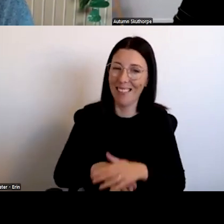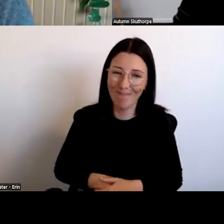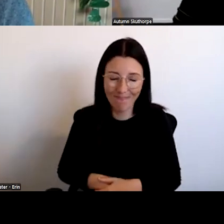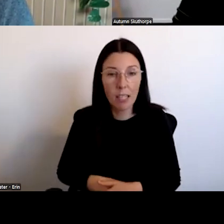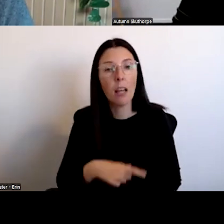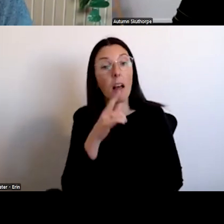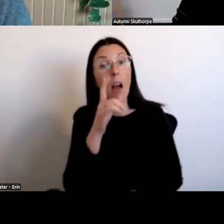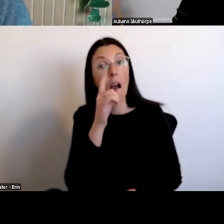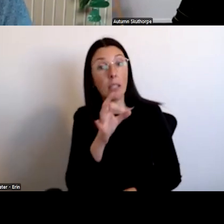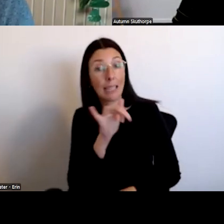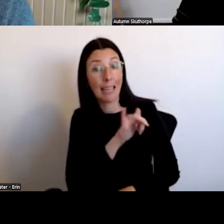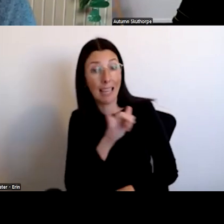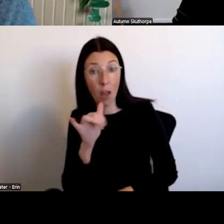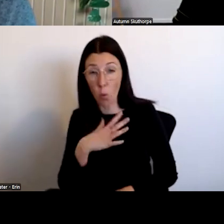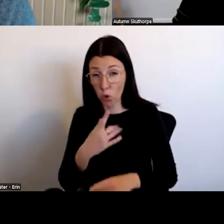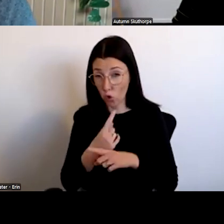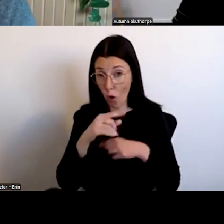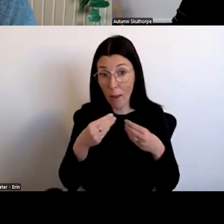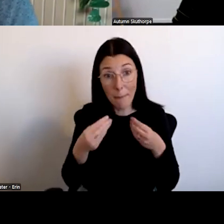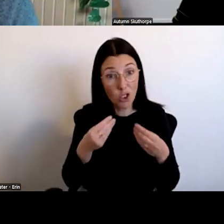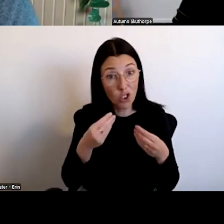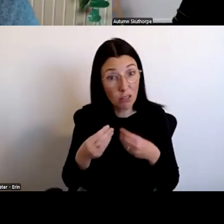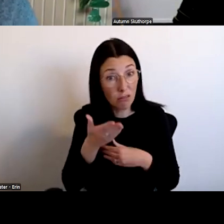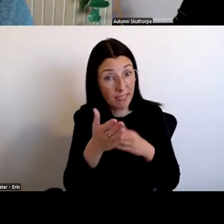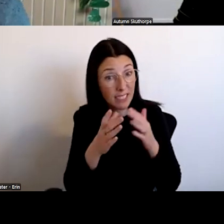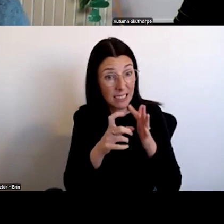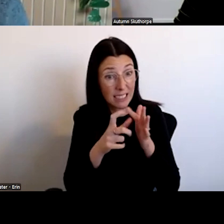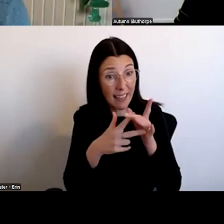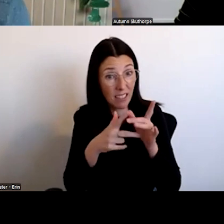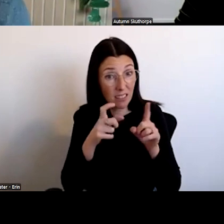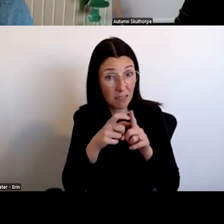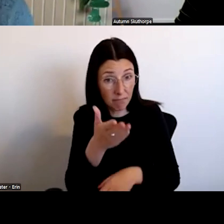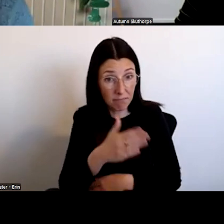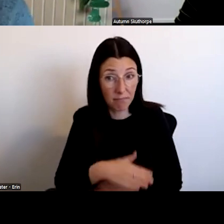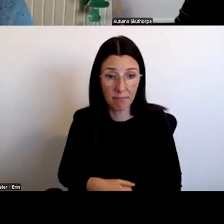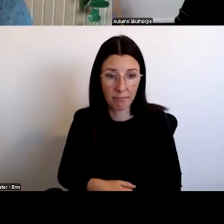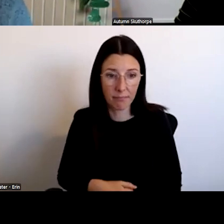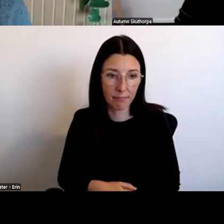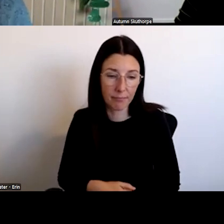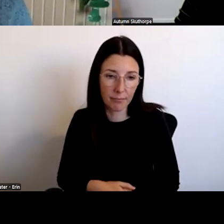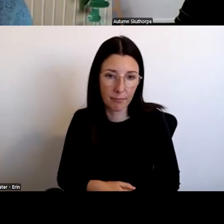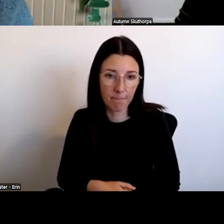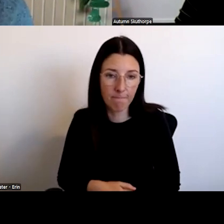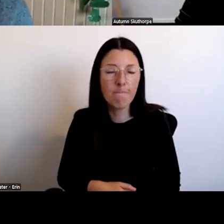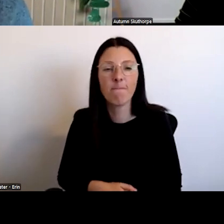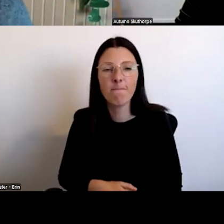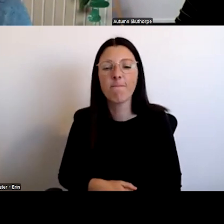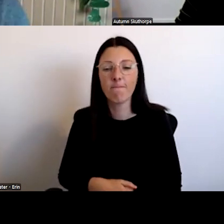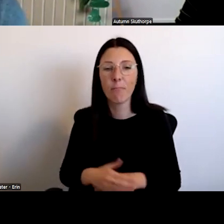you made in terms of the budget? David? >> The house party you have got to get it right,